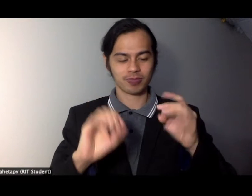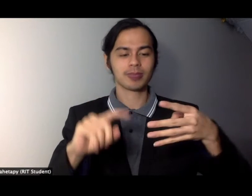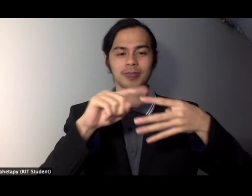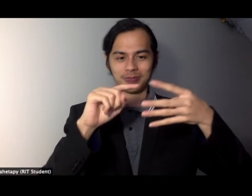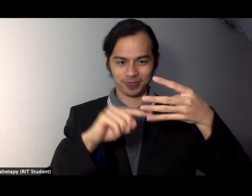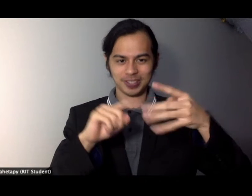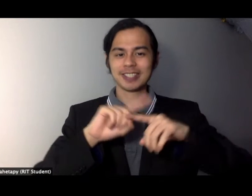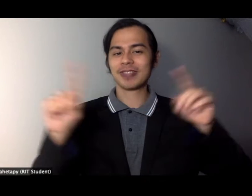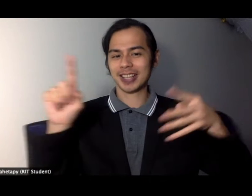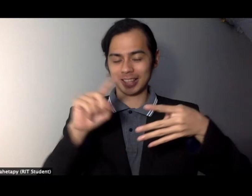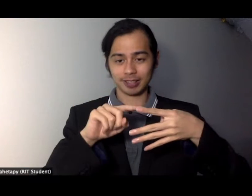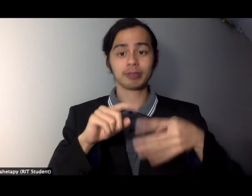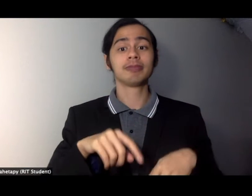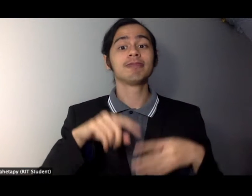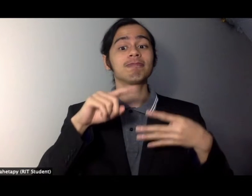The information from the doctor and the internet are significant.